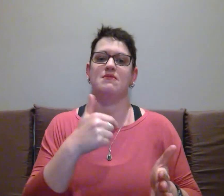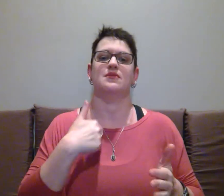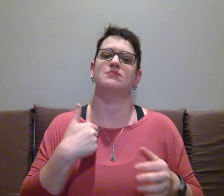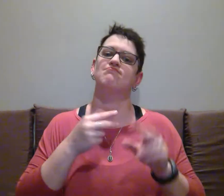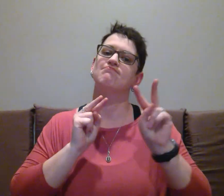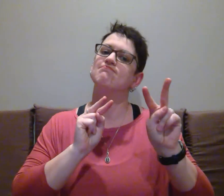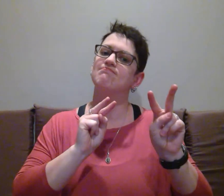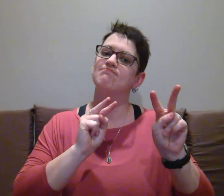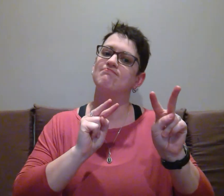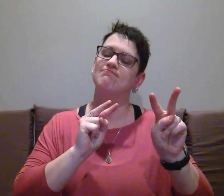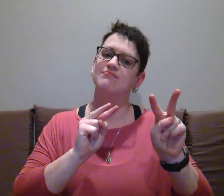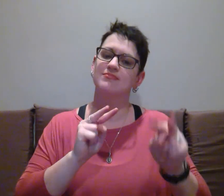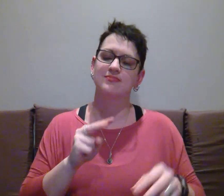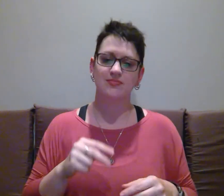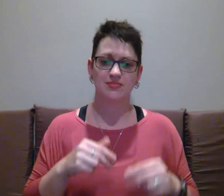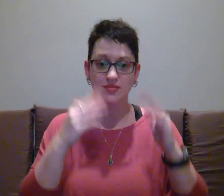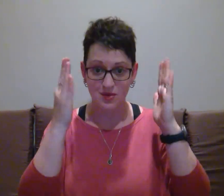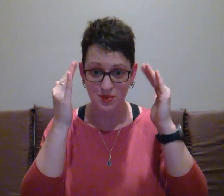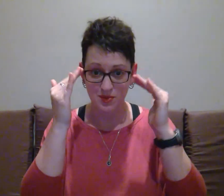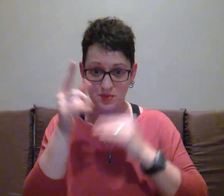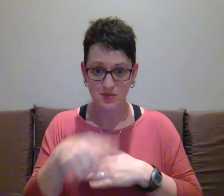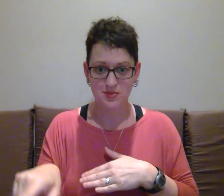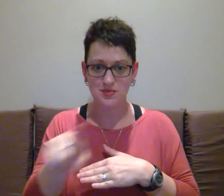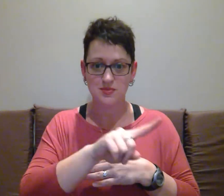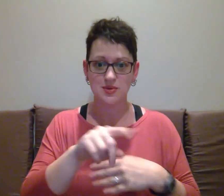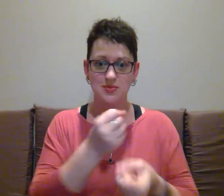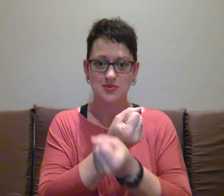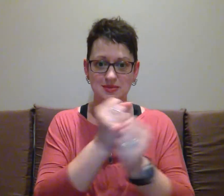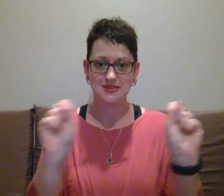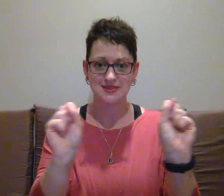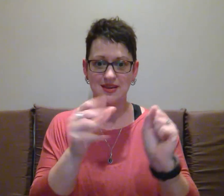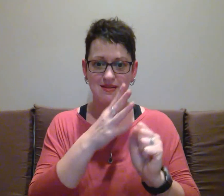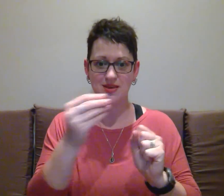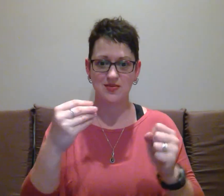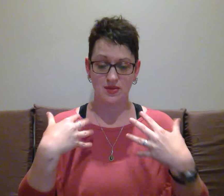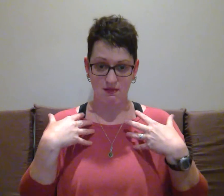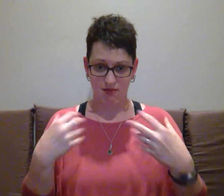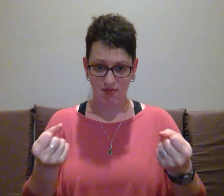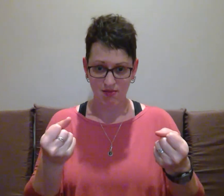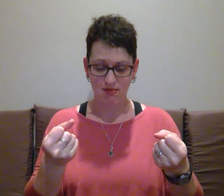I am really looking forward to that! I hope you are safe and healthy.